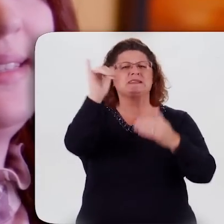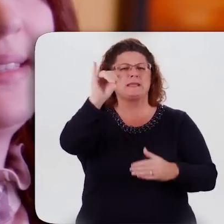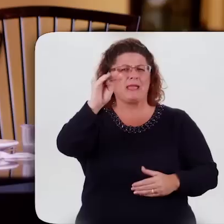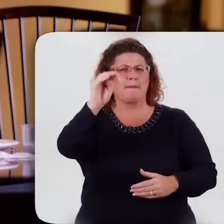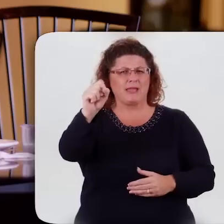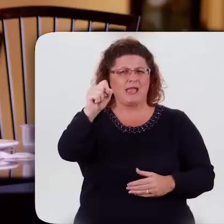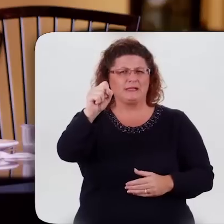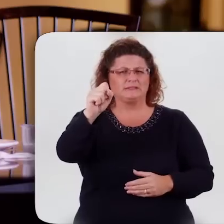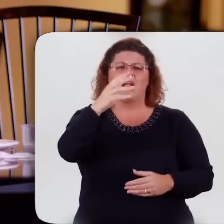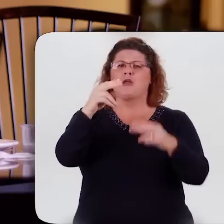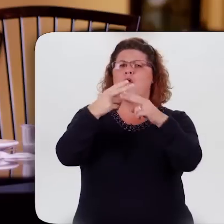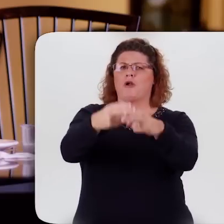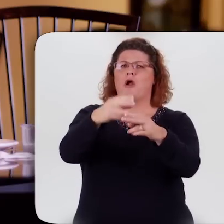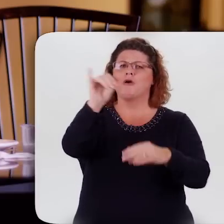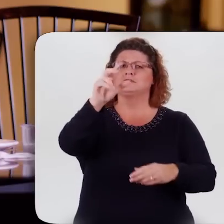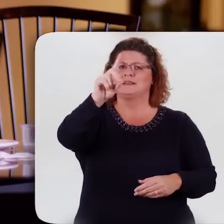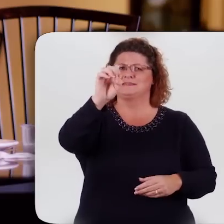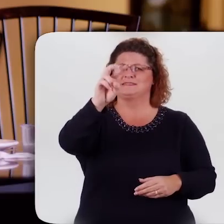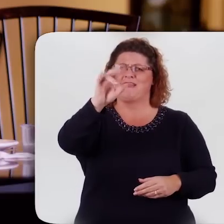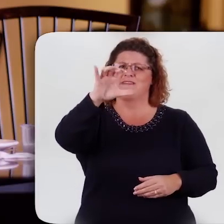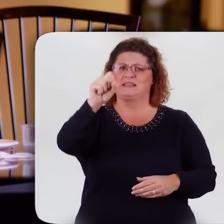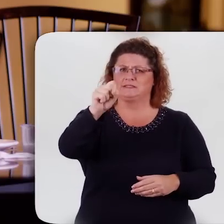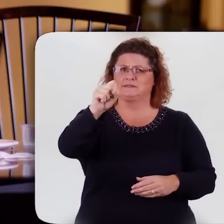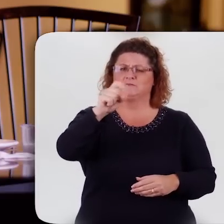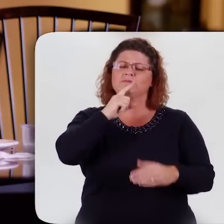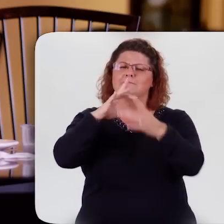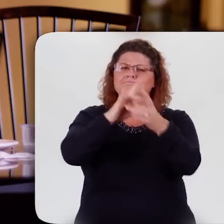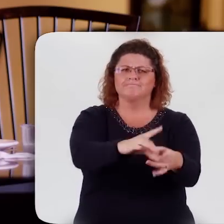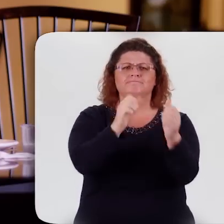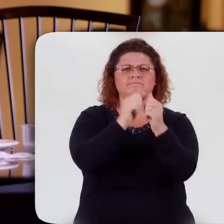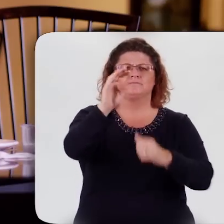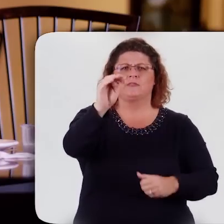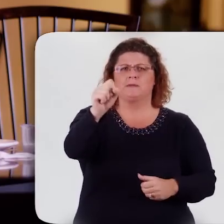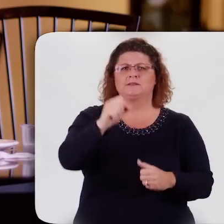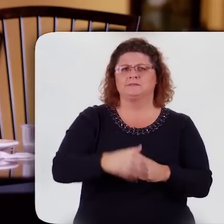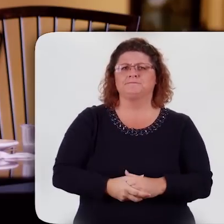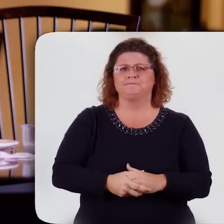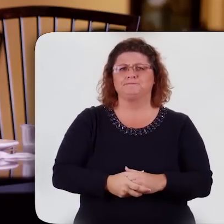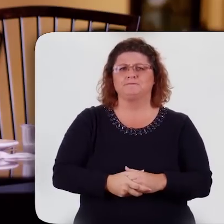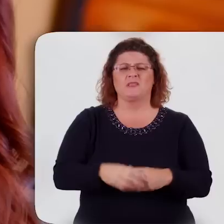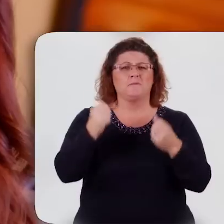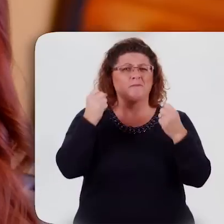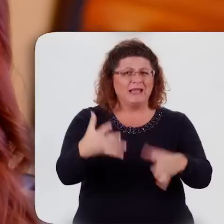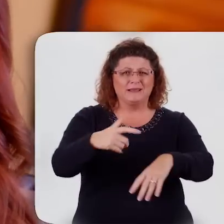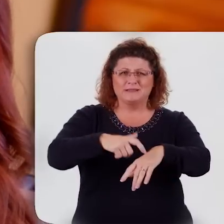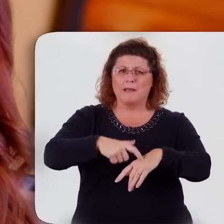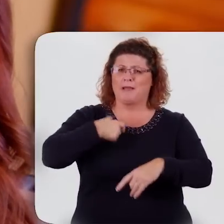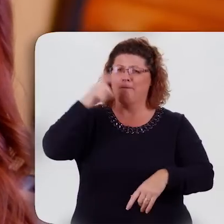It was originally thought to be a strain, a different type of strain of multiple sclerosis, so I often have to use things